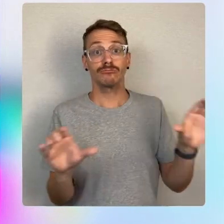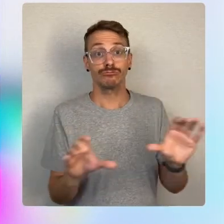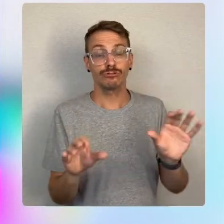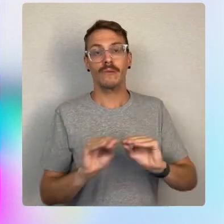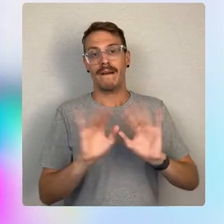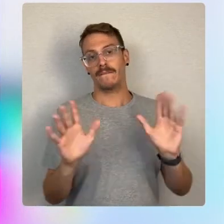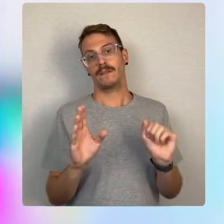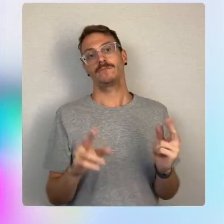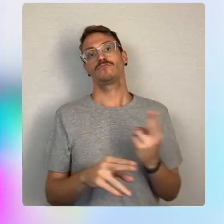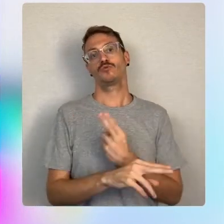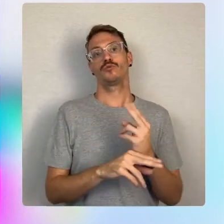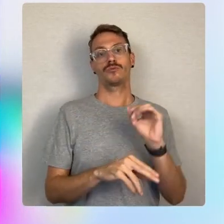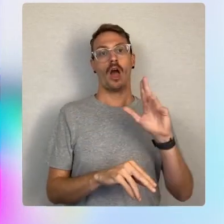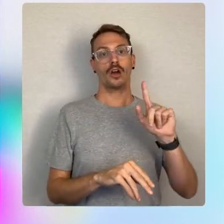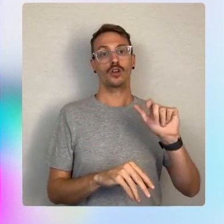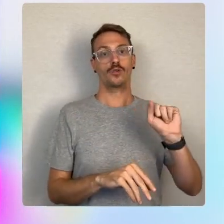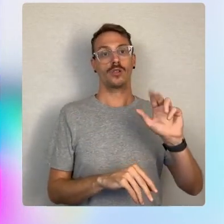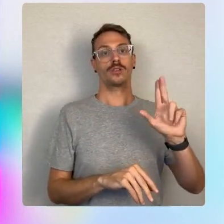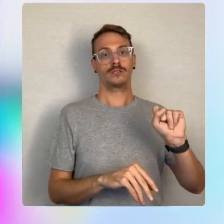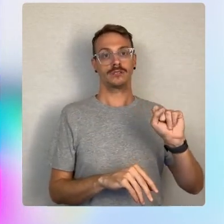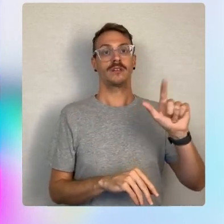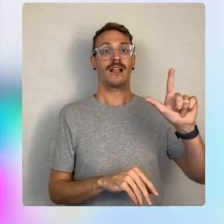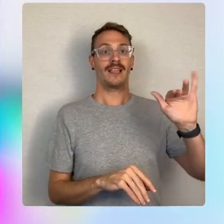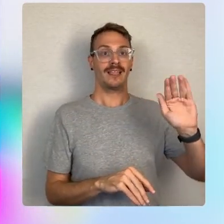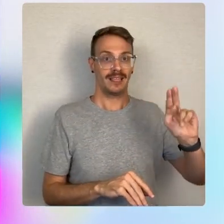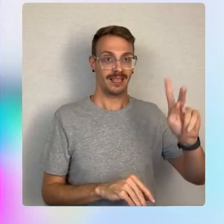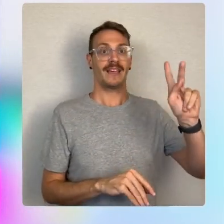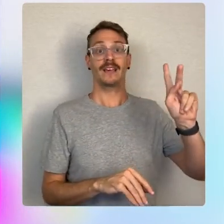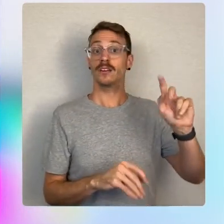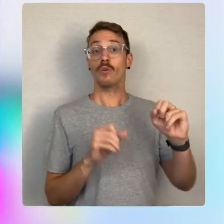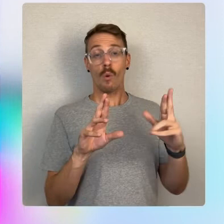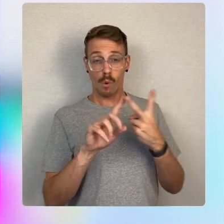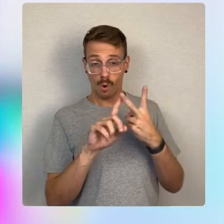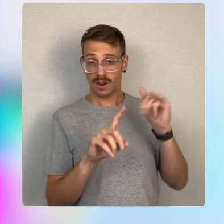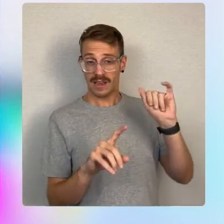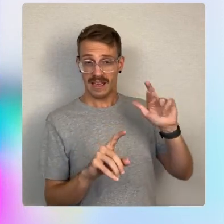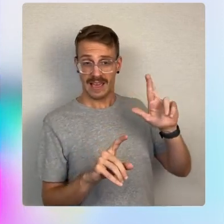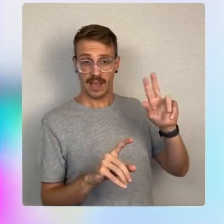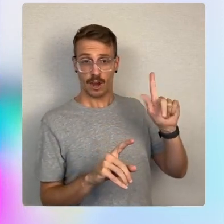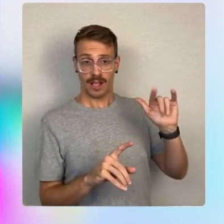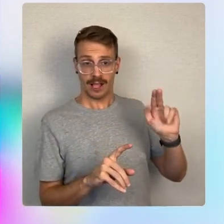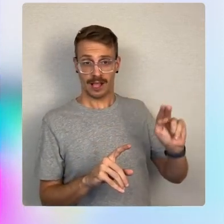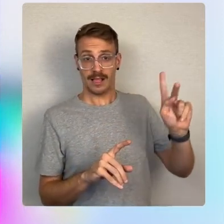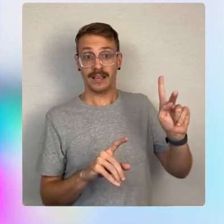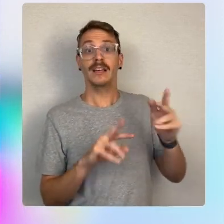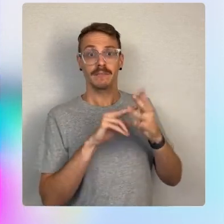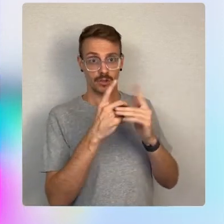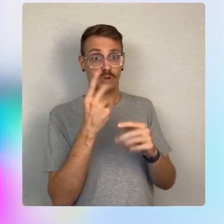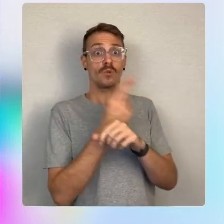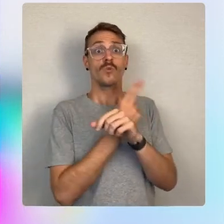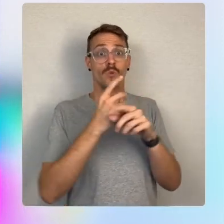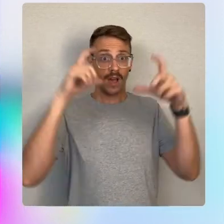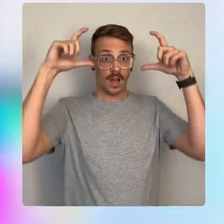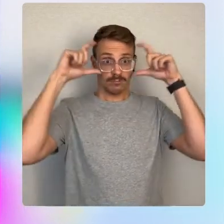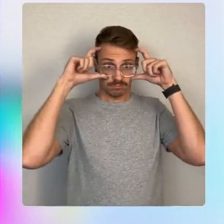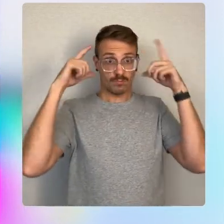is use Oculus Link or Air Link so that you can, you know, wear your headset while you're running in the editor,